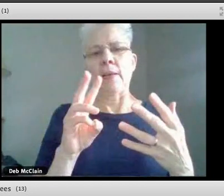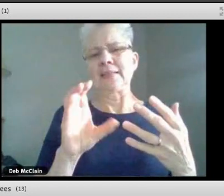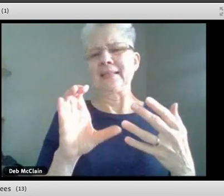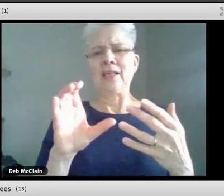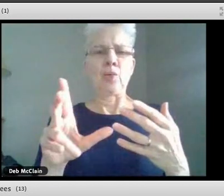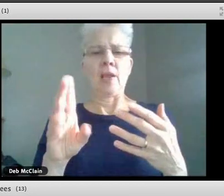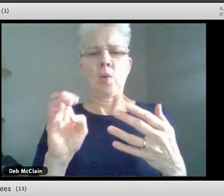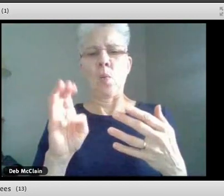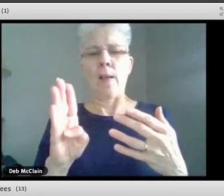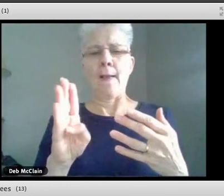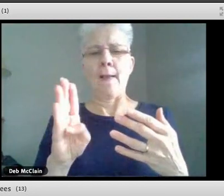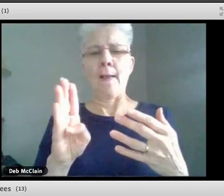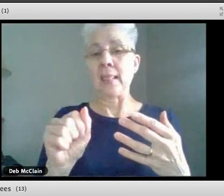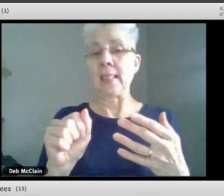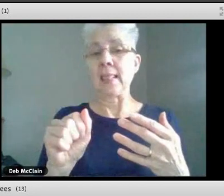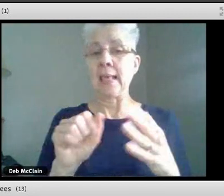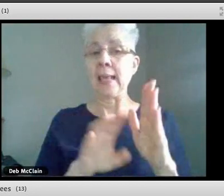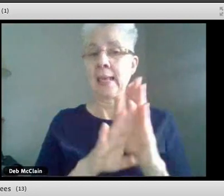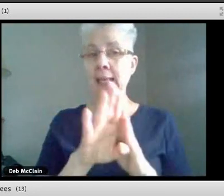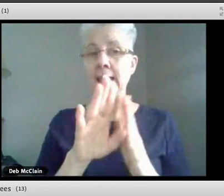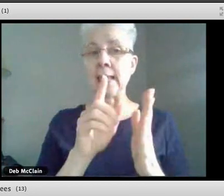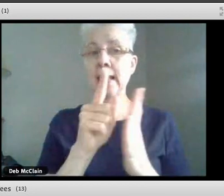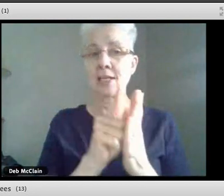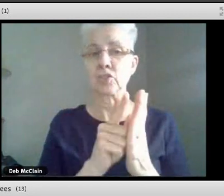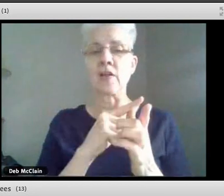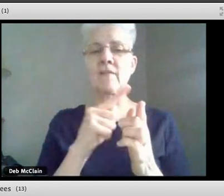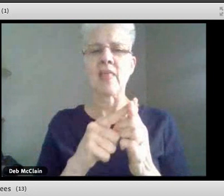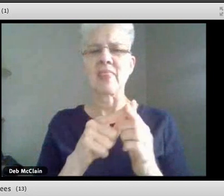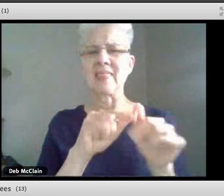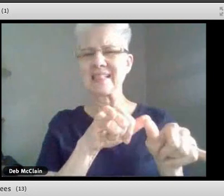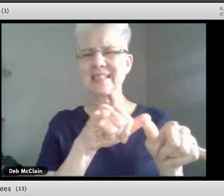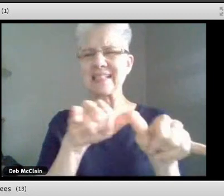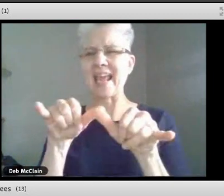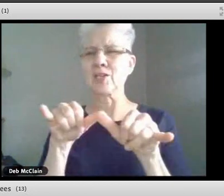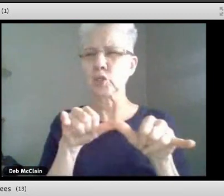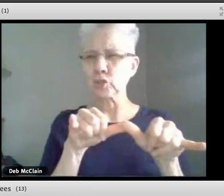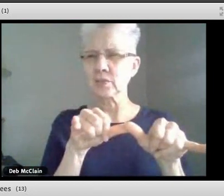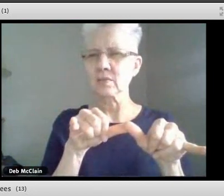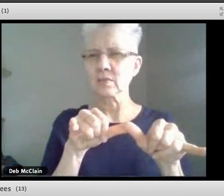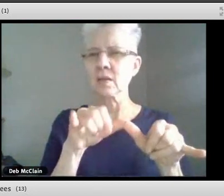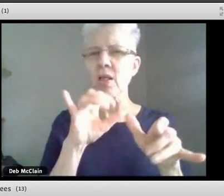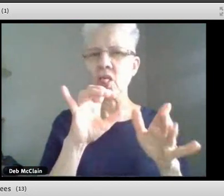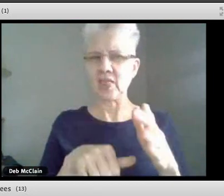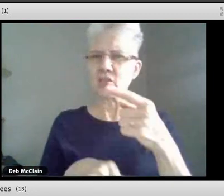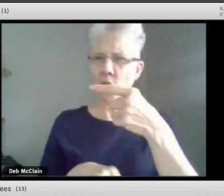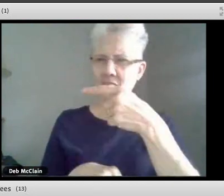standards, and these are them, and I'm just going to explain them to you real quickly